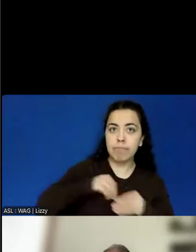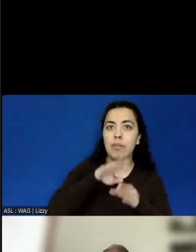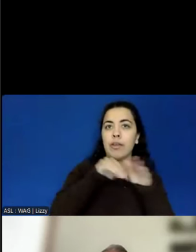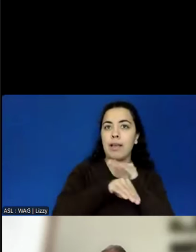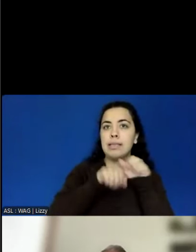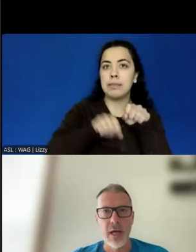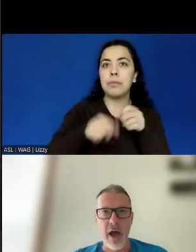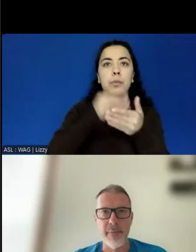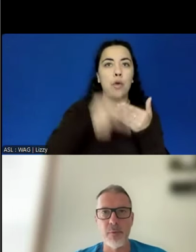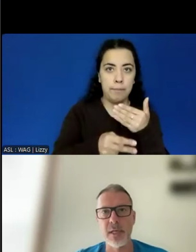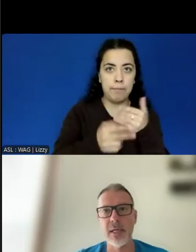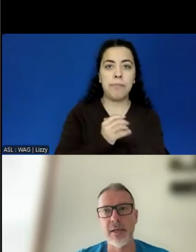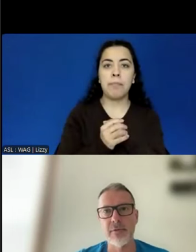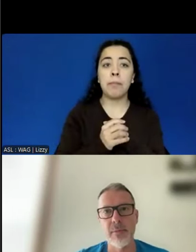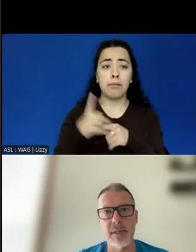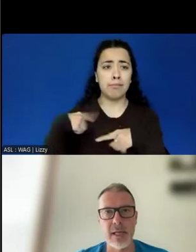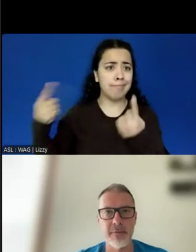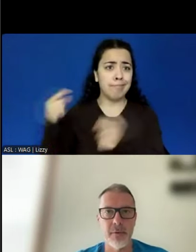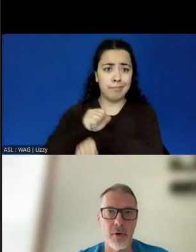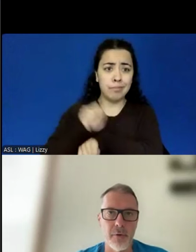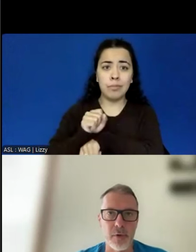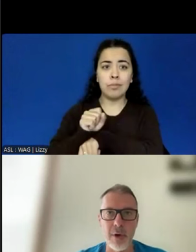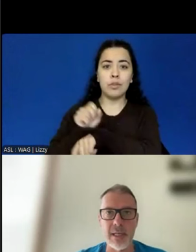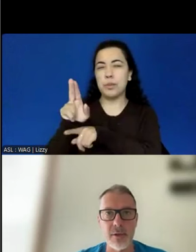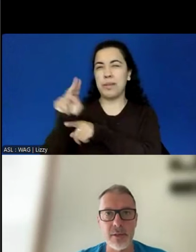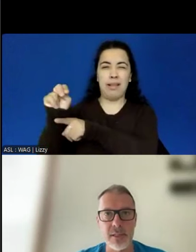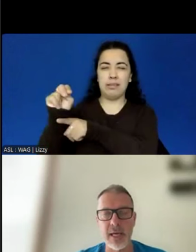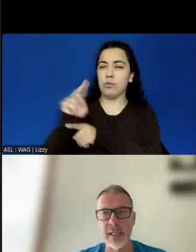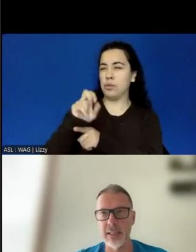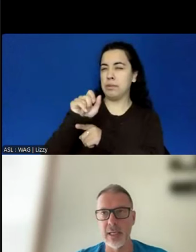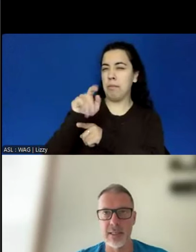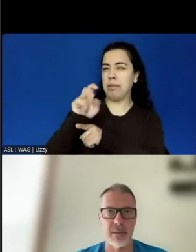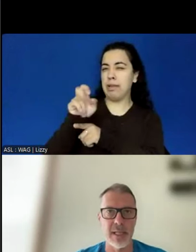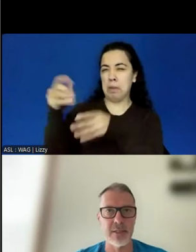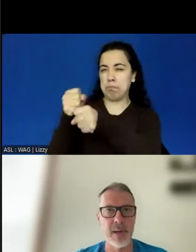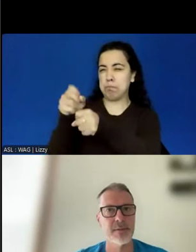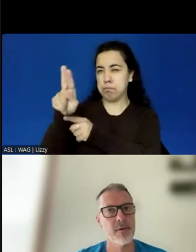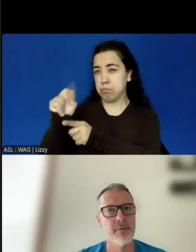program. I have been working at UsableNet for over 20 years and accessibility space for over